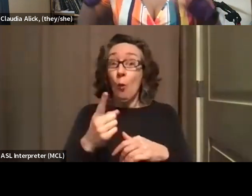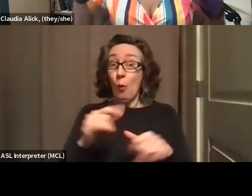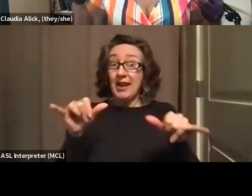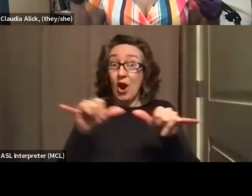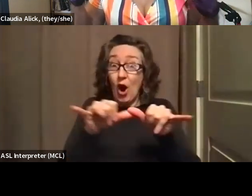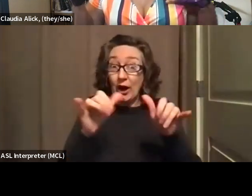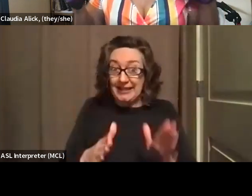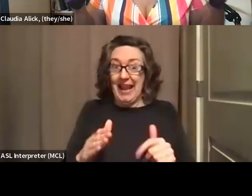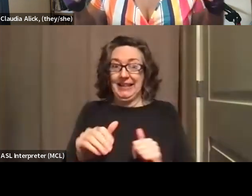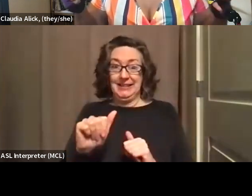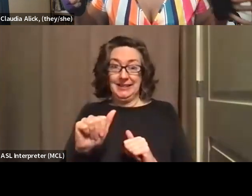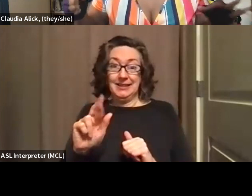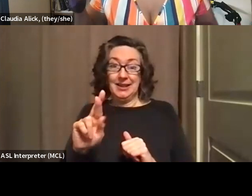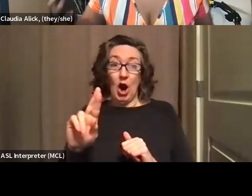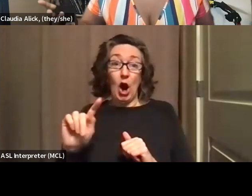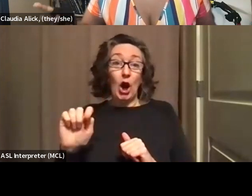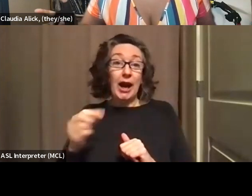who has questions for visual artists.